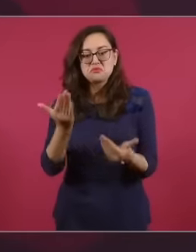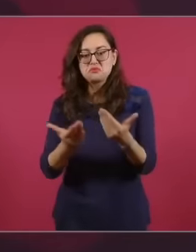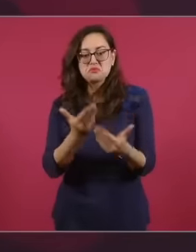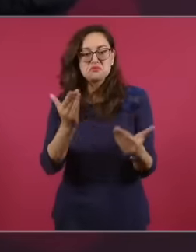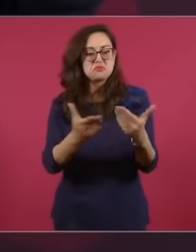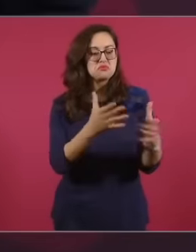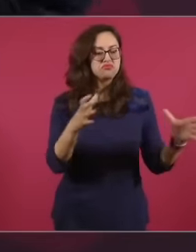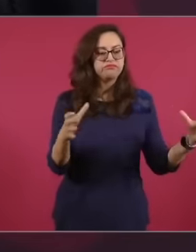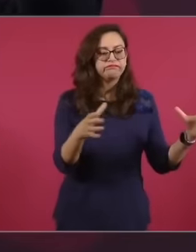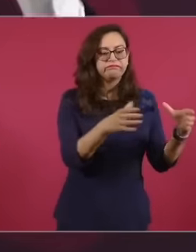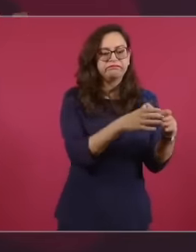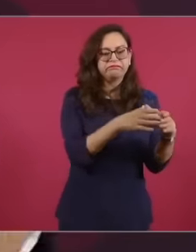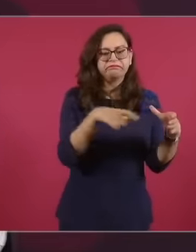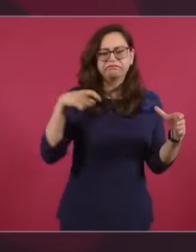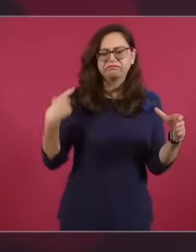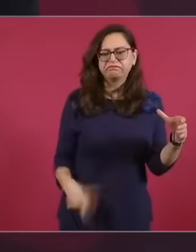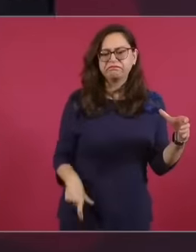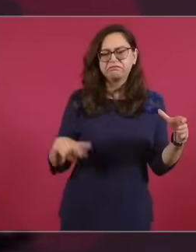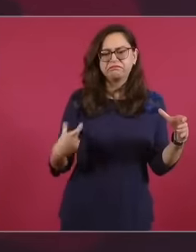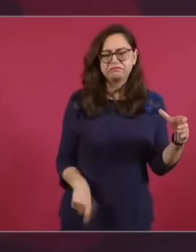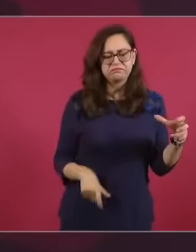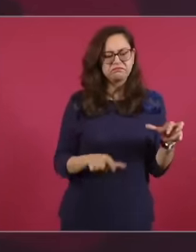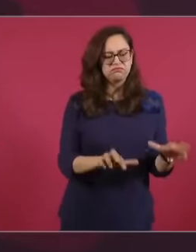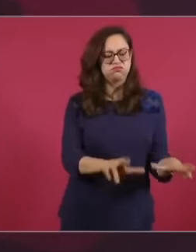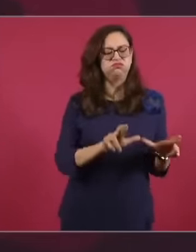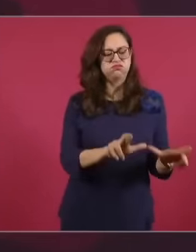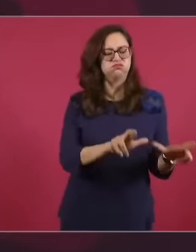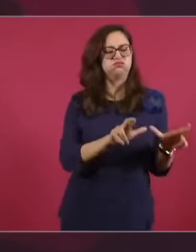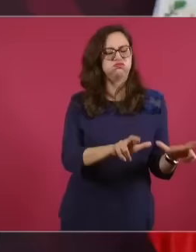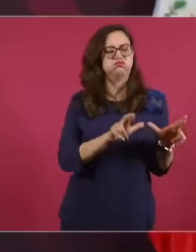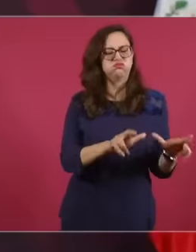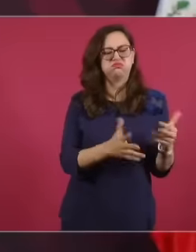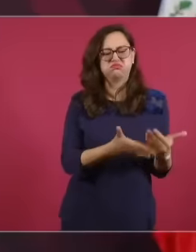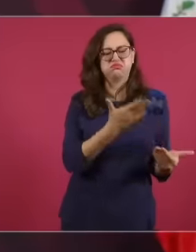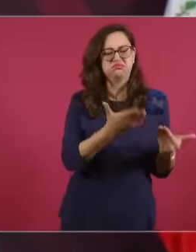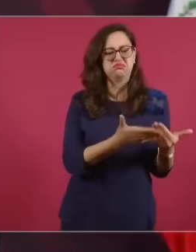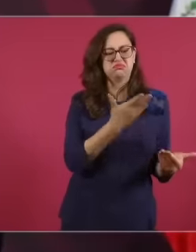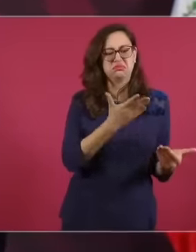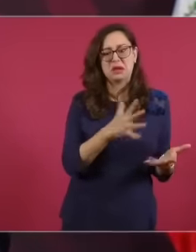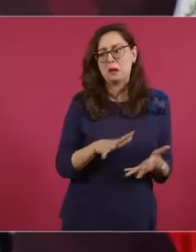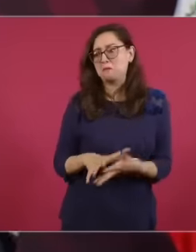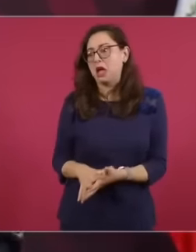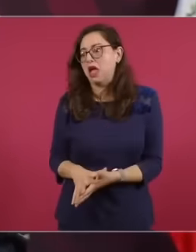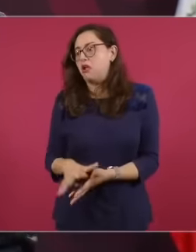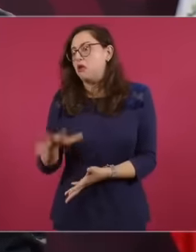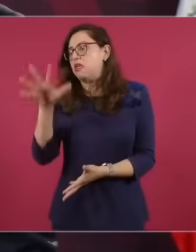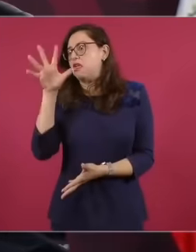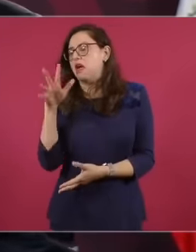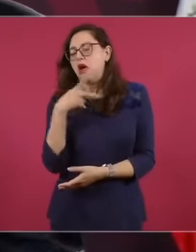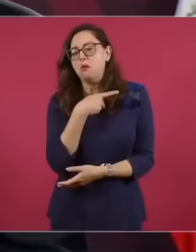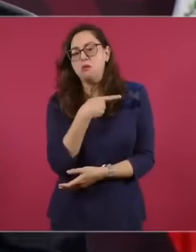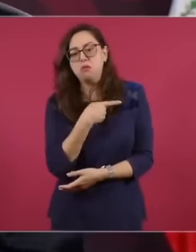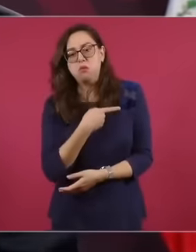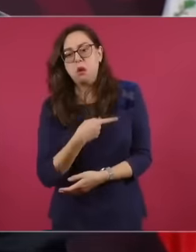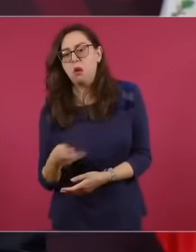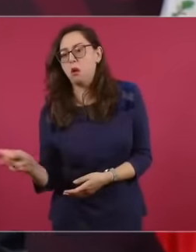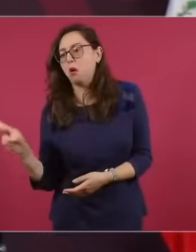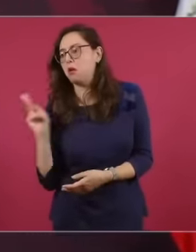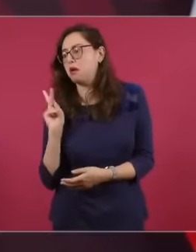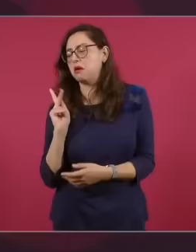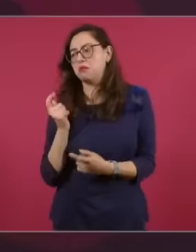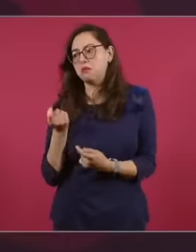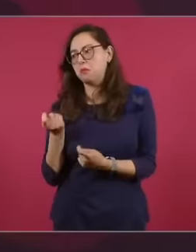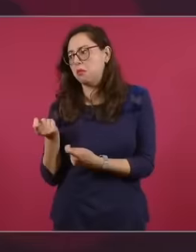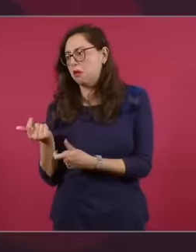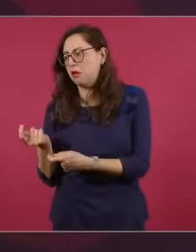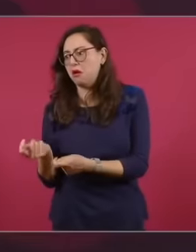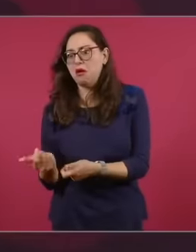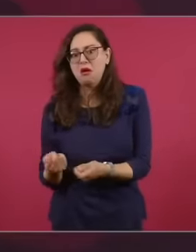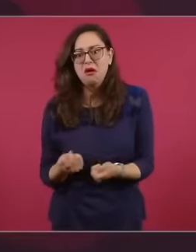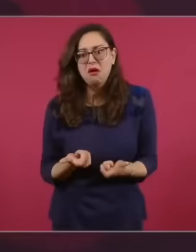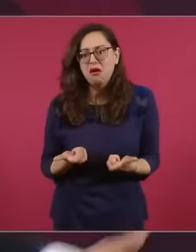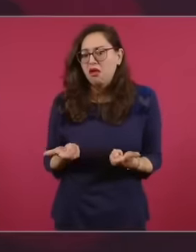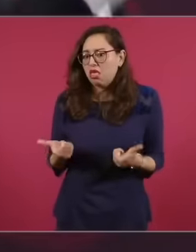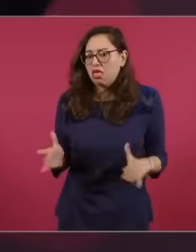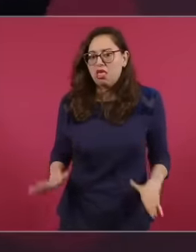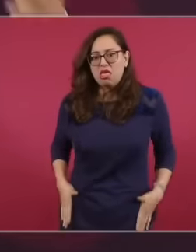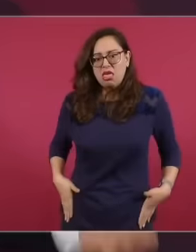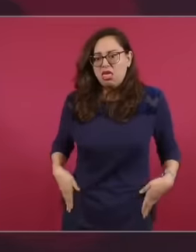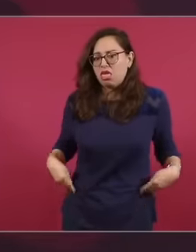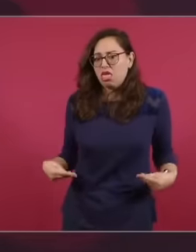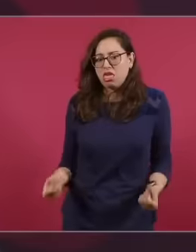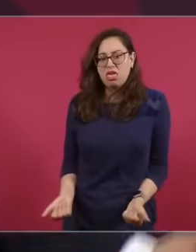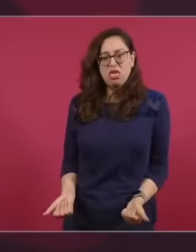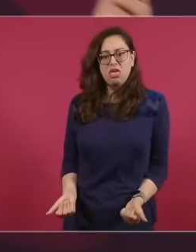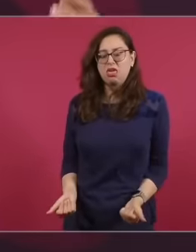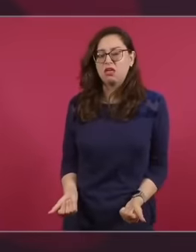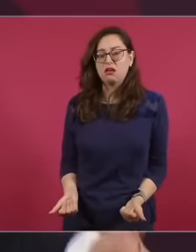many who have little and few who have much and for that